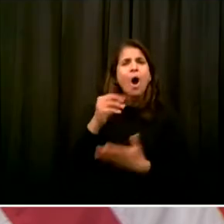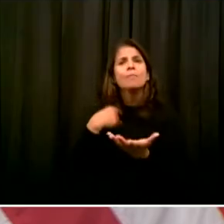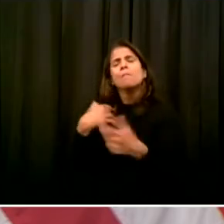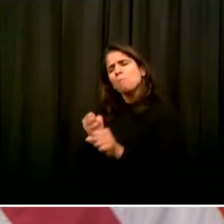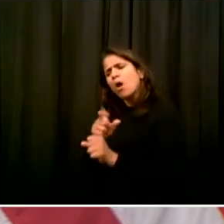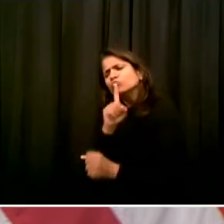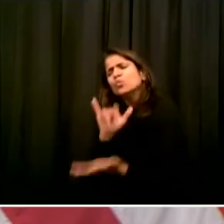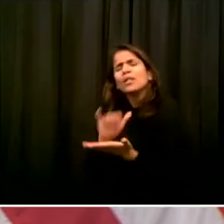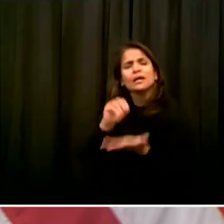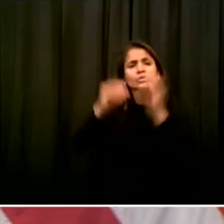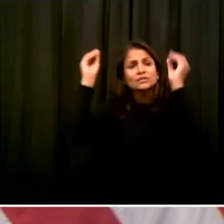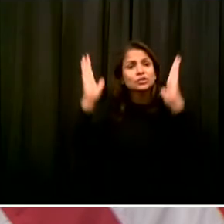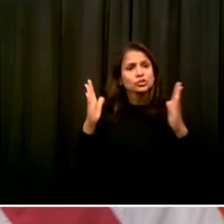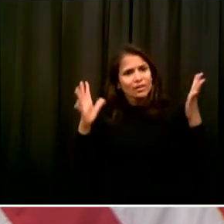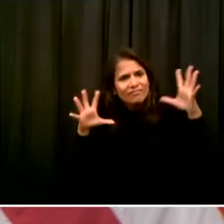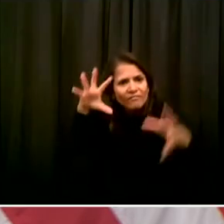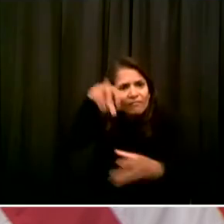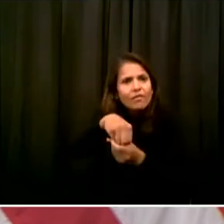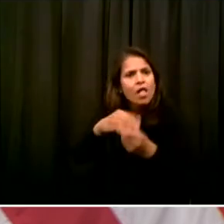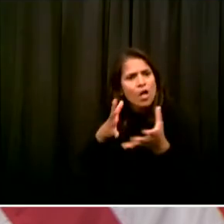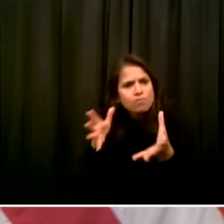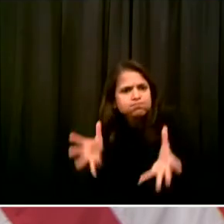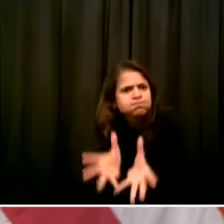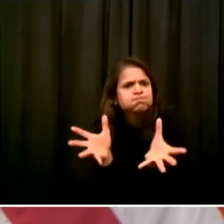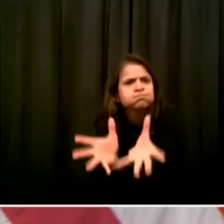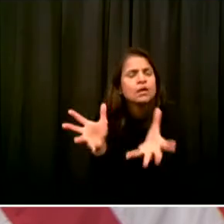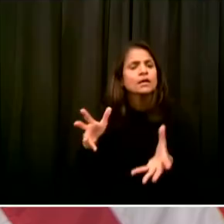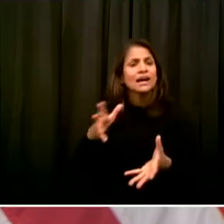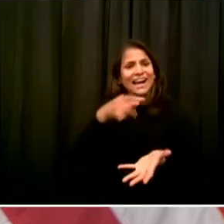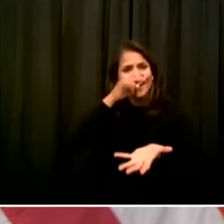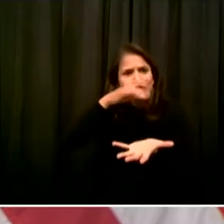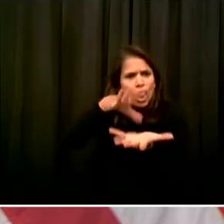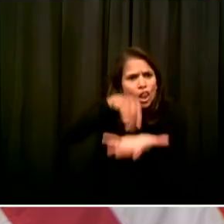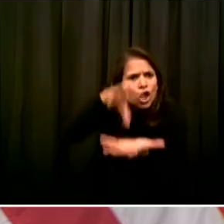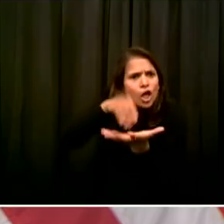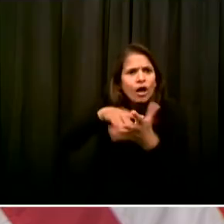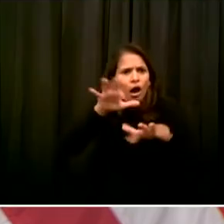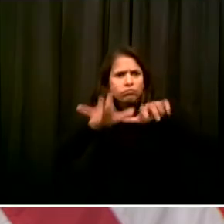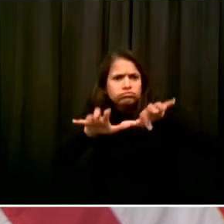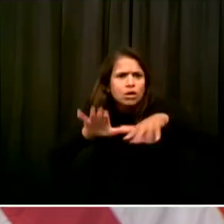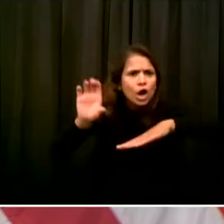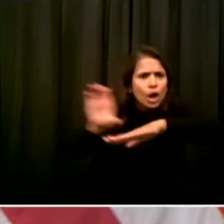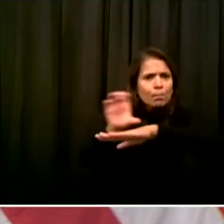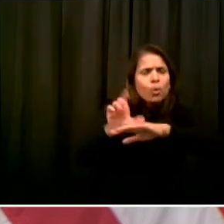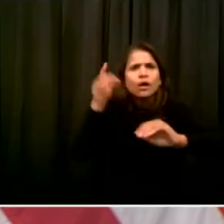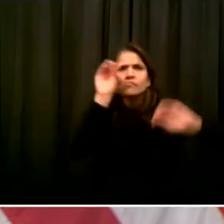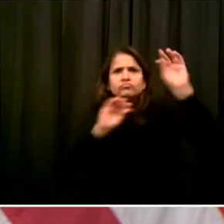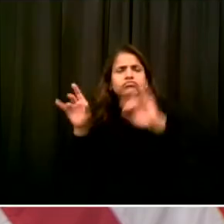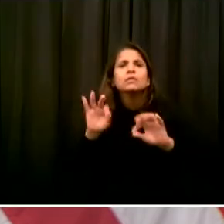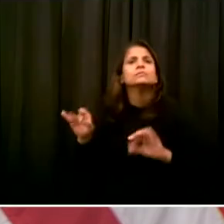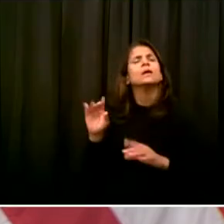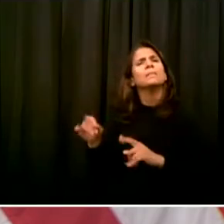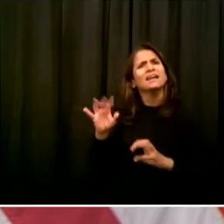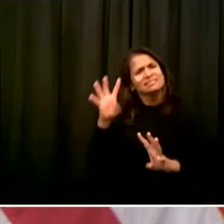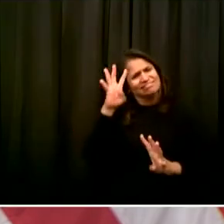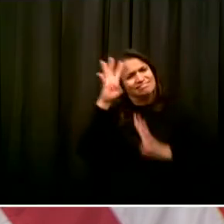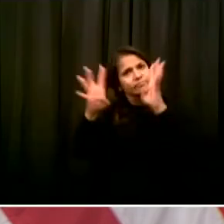EG ADDITIONAL SUPPORT THEY